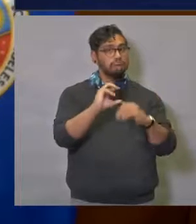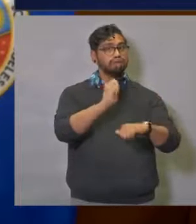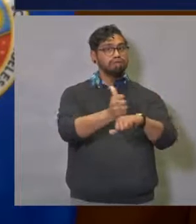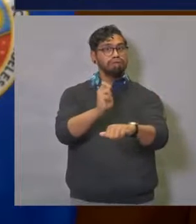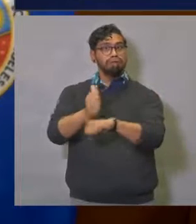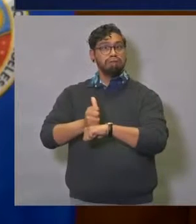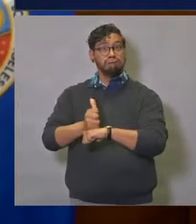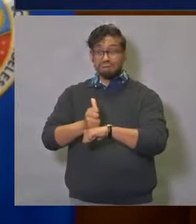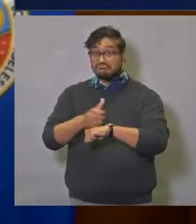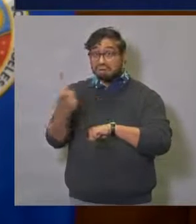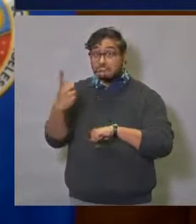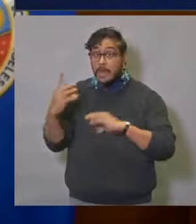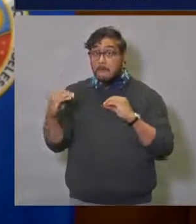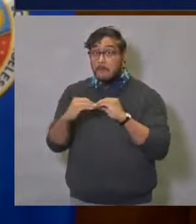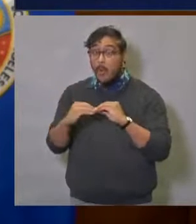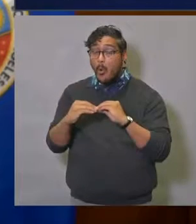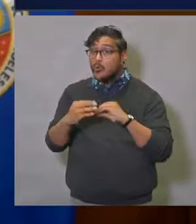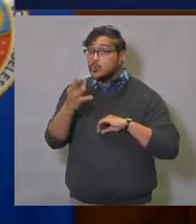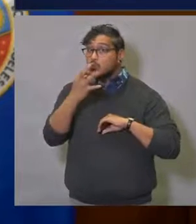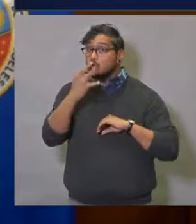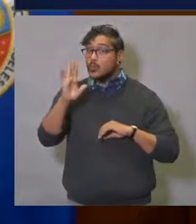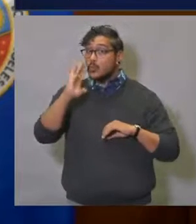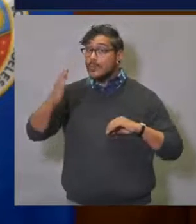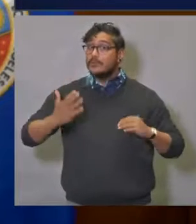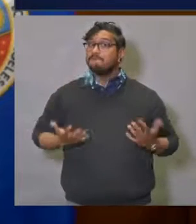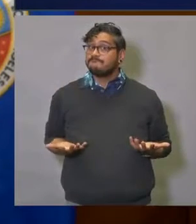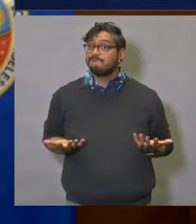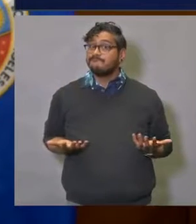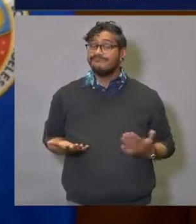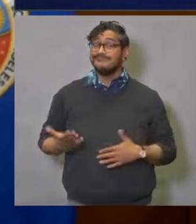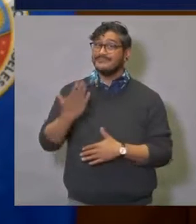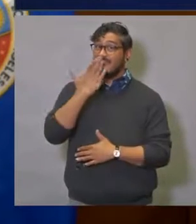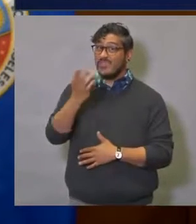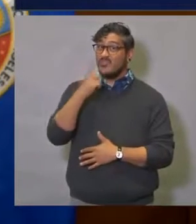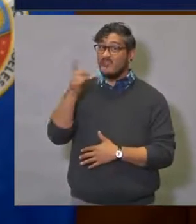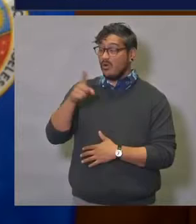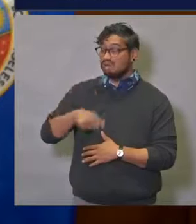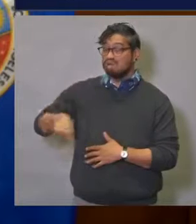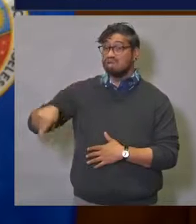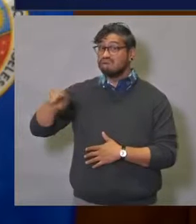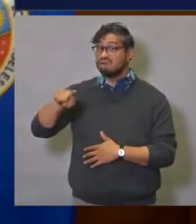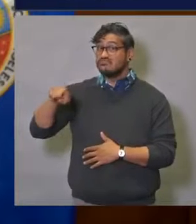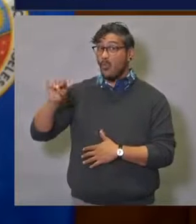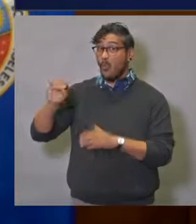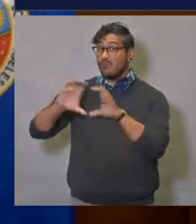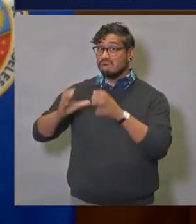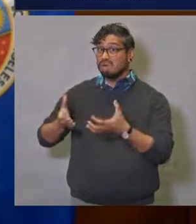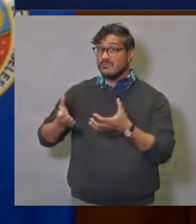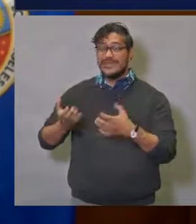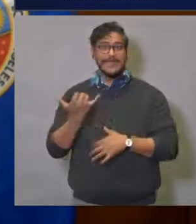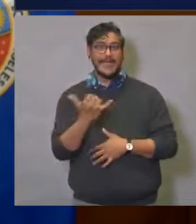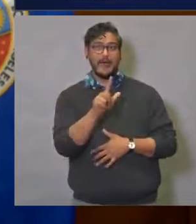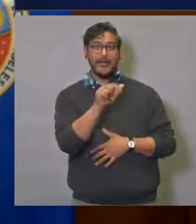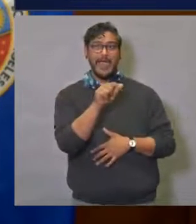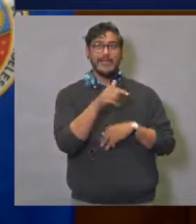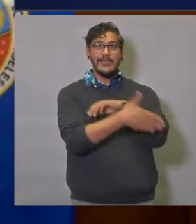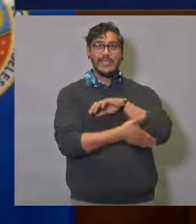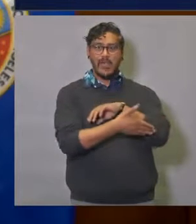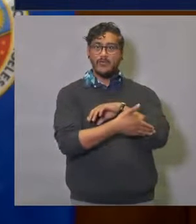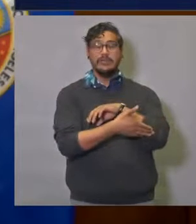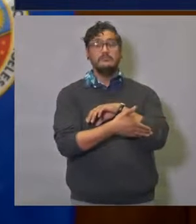AND WE HAVE MORE THAT ARE COMING